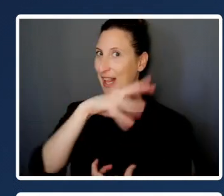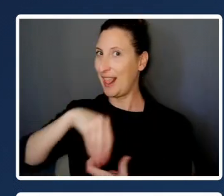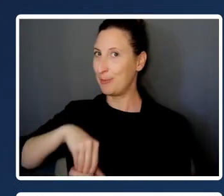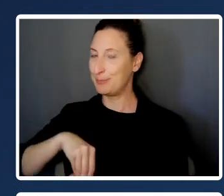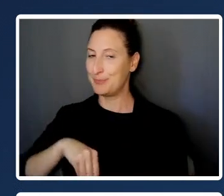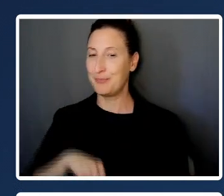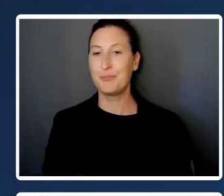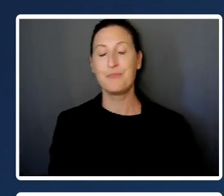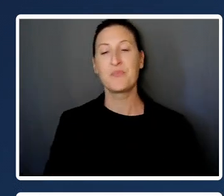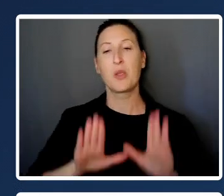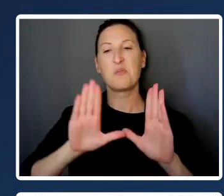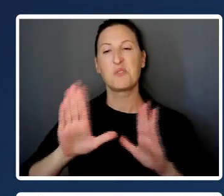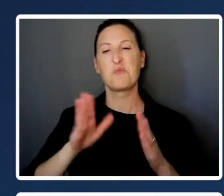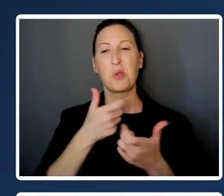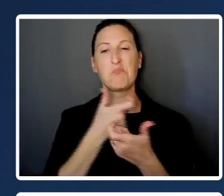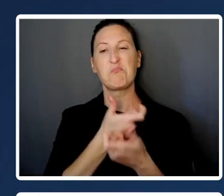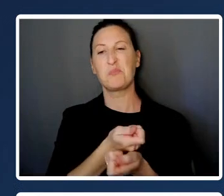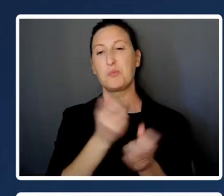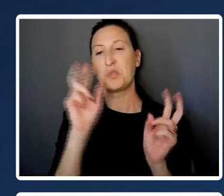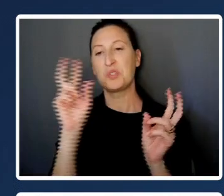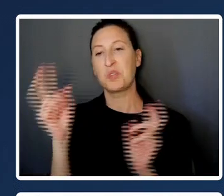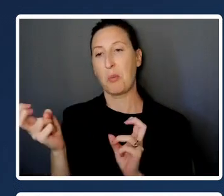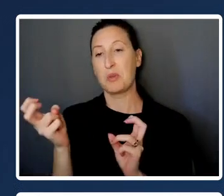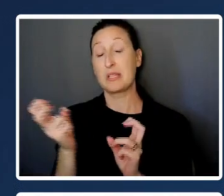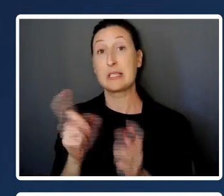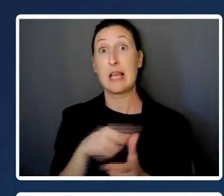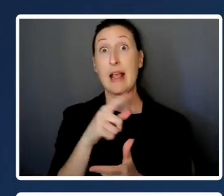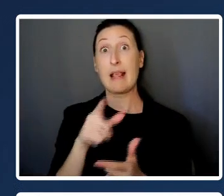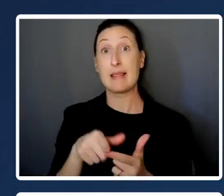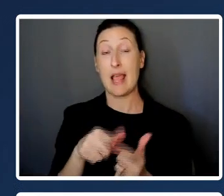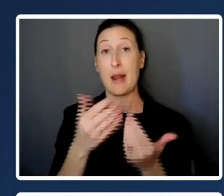And then they were split into two groups to develop these proposals. And they had to